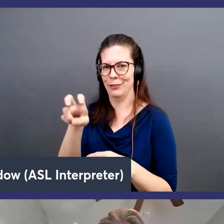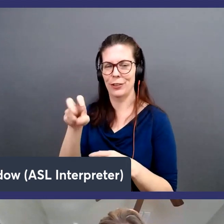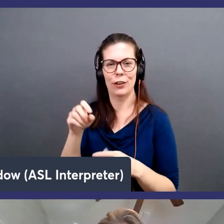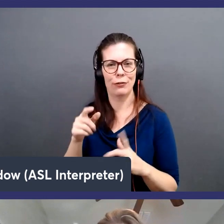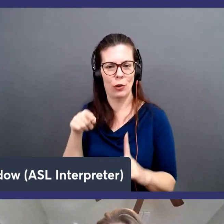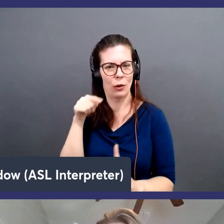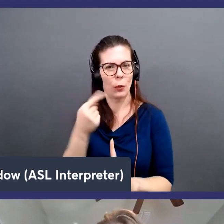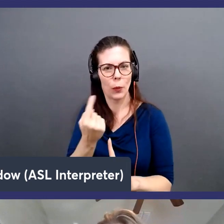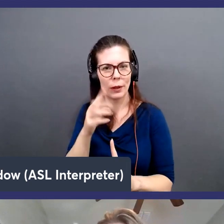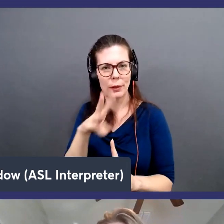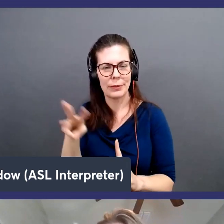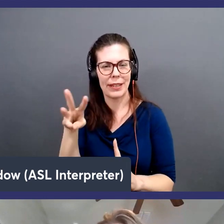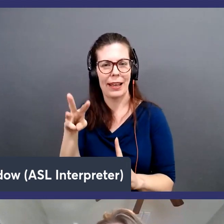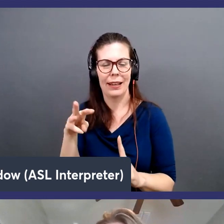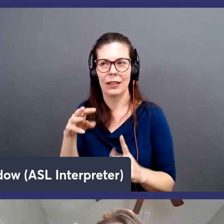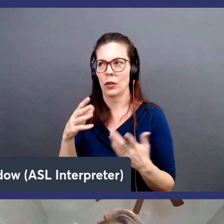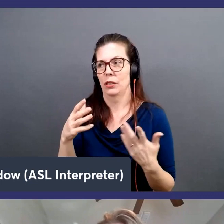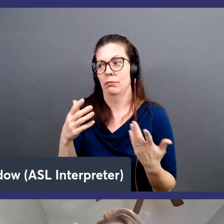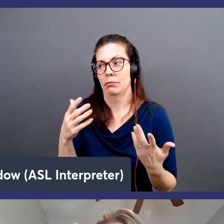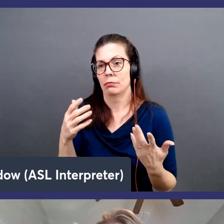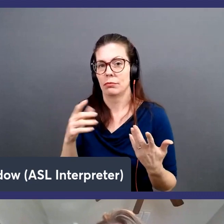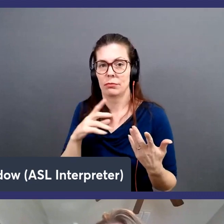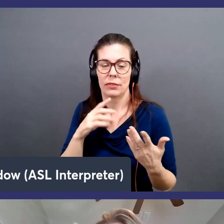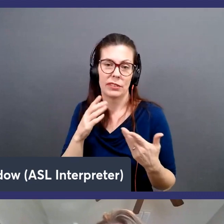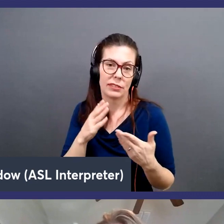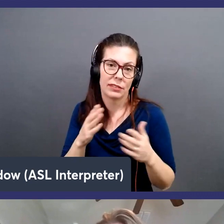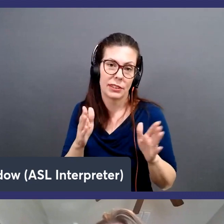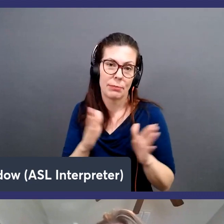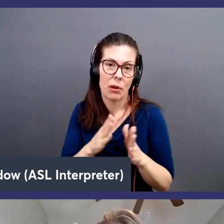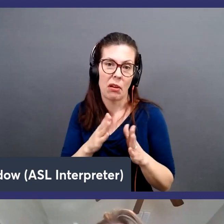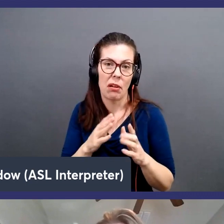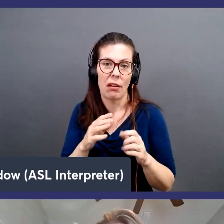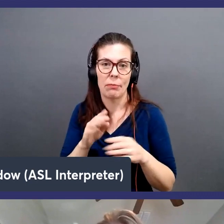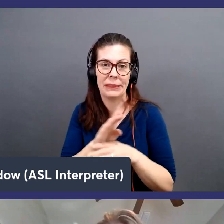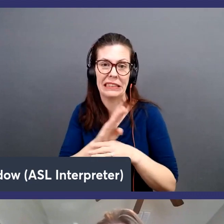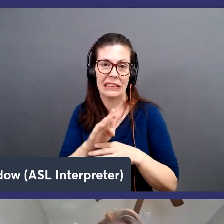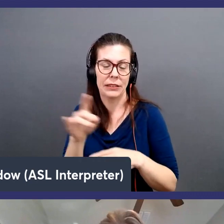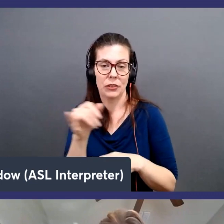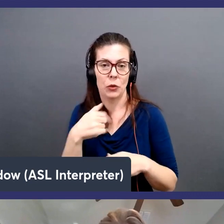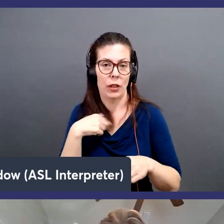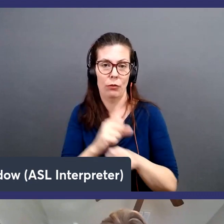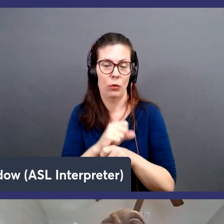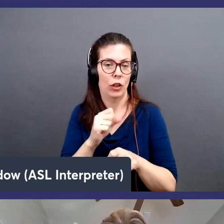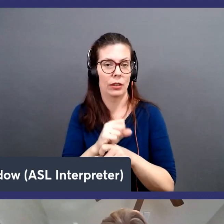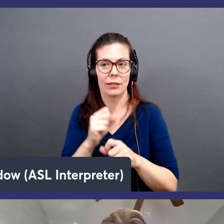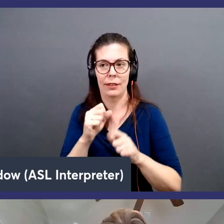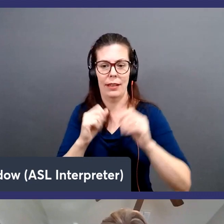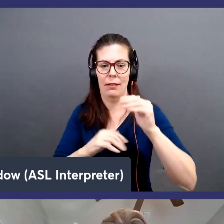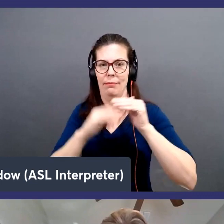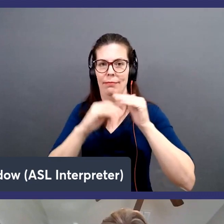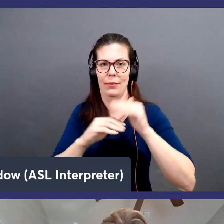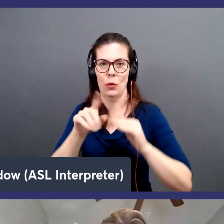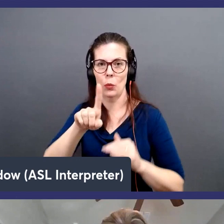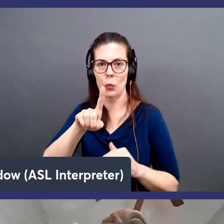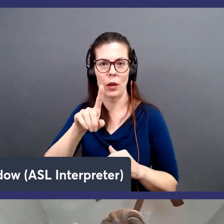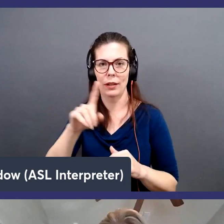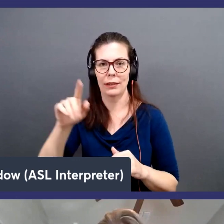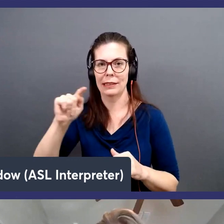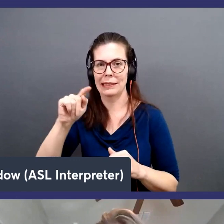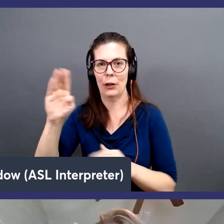or, you know, even some small startups that I've worked at, they had trouble hitting one terabyte. Especially if they're using compression and stuff like that.